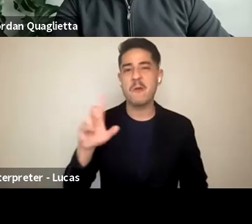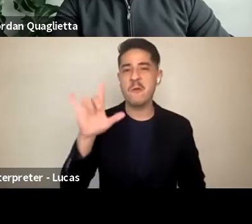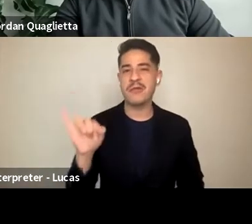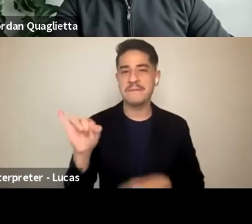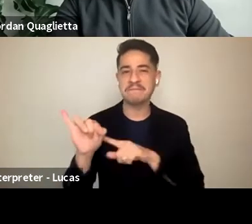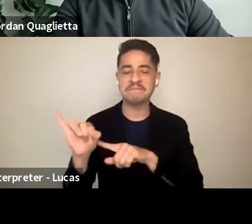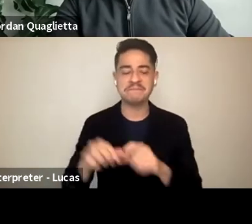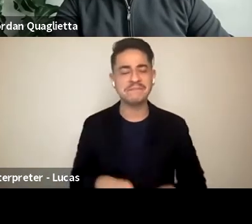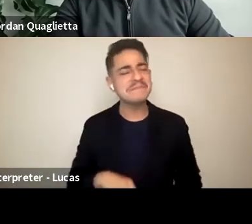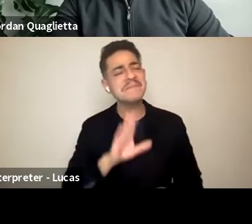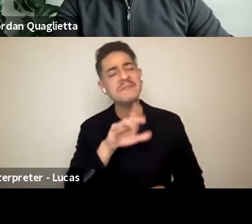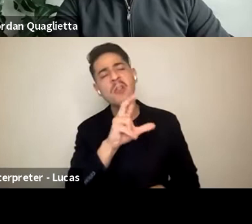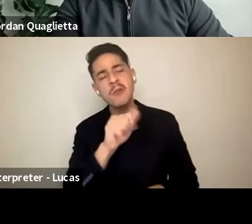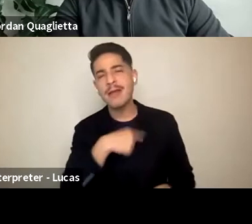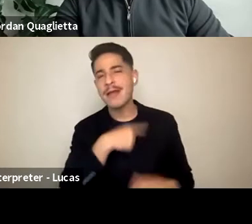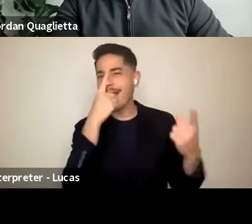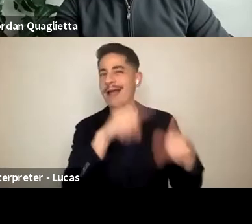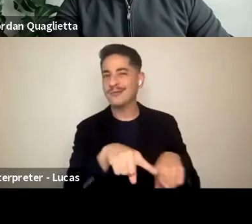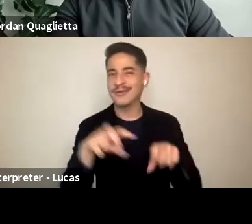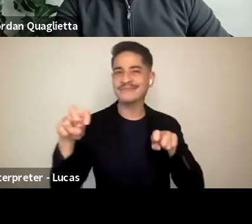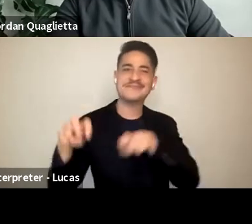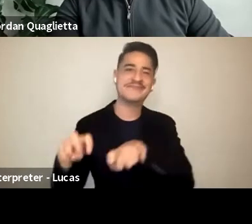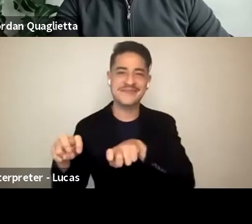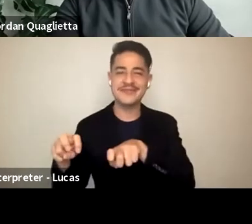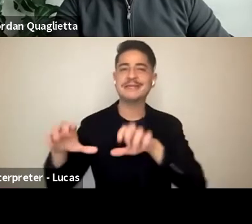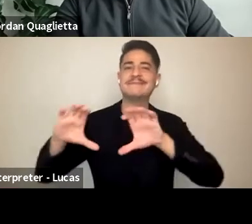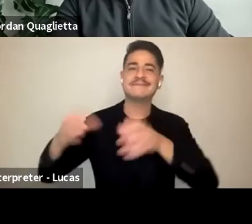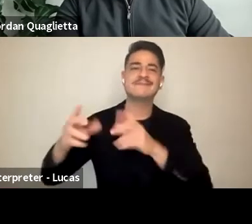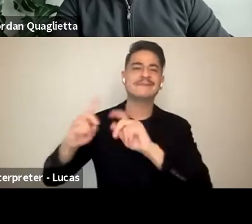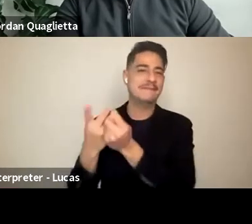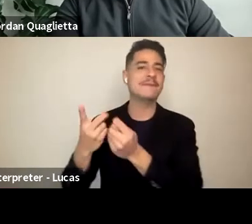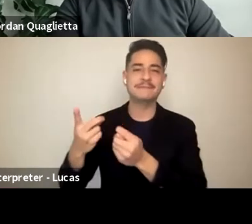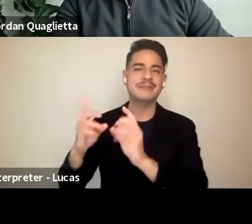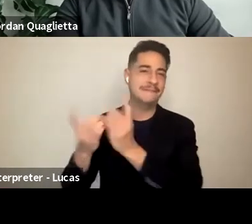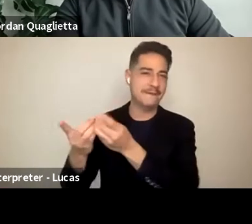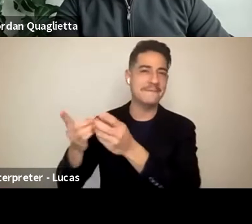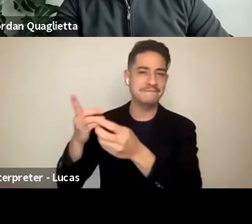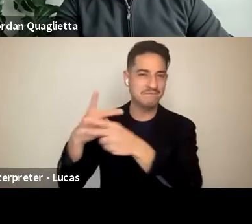Sitting with product really is advantageous.